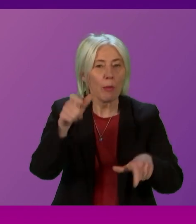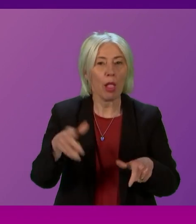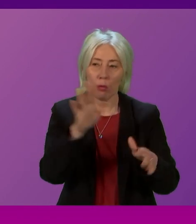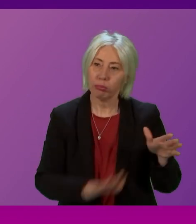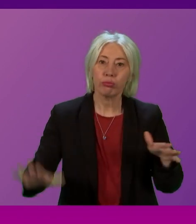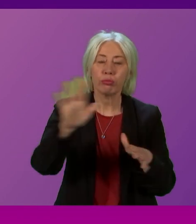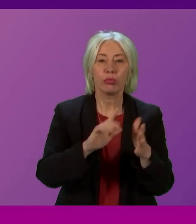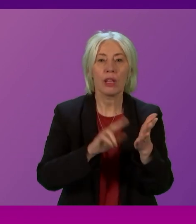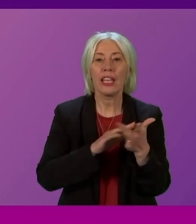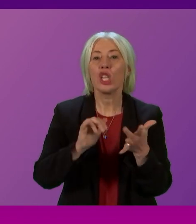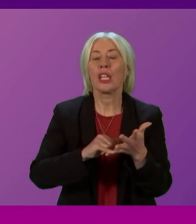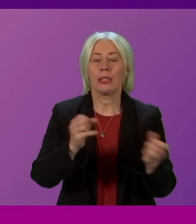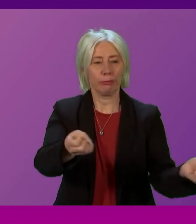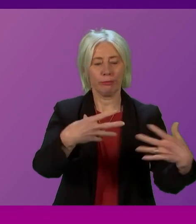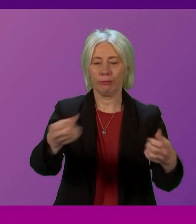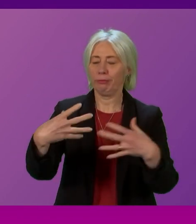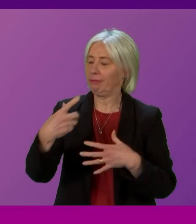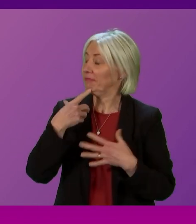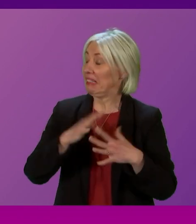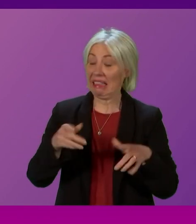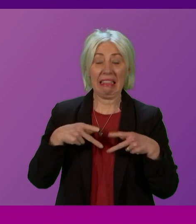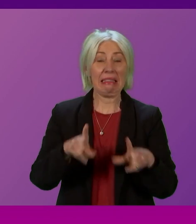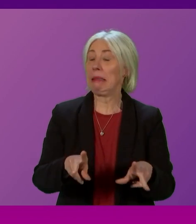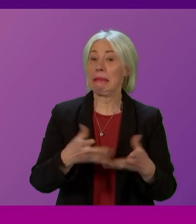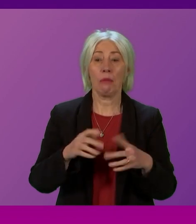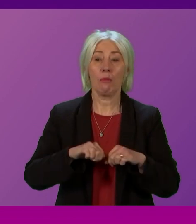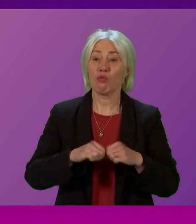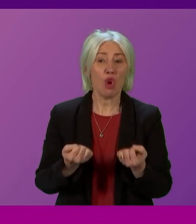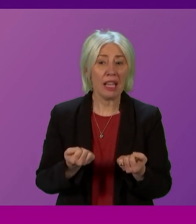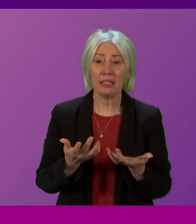They told us that our NHS is broken and that the system is failing; that they are being